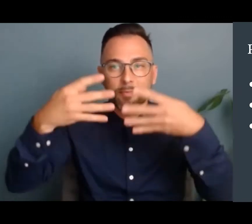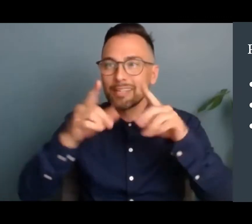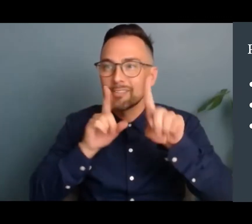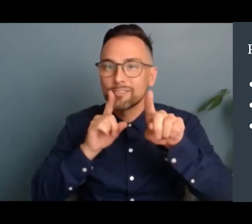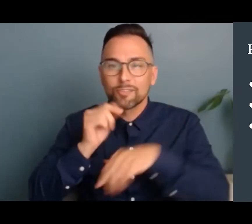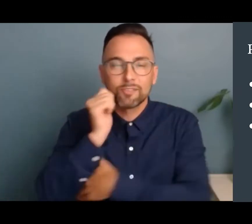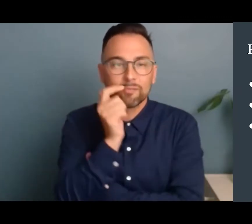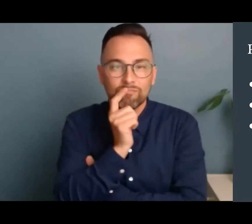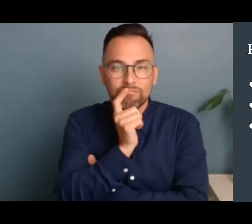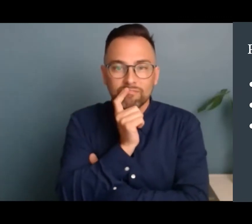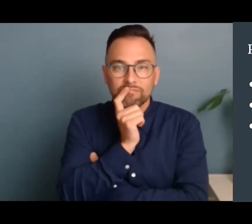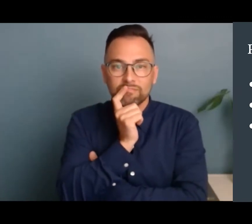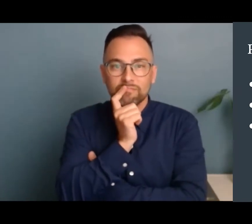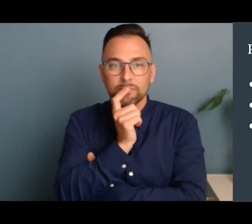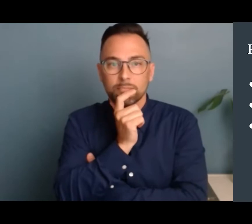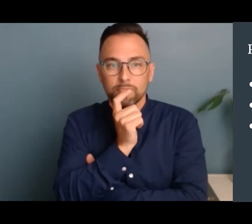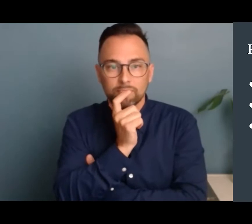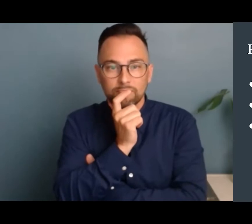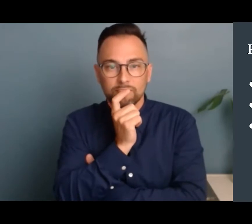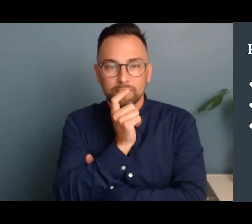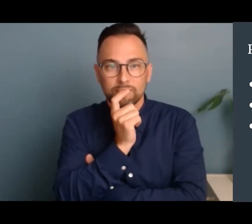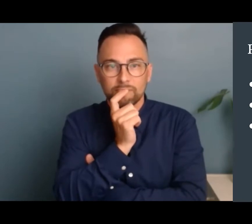OK, the numbers are coming in based off your answers.